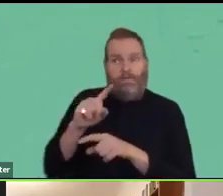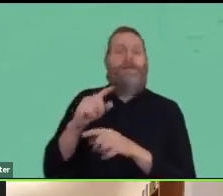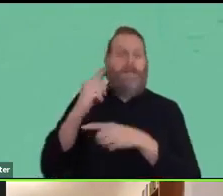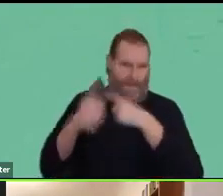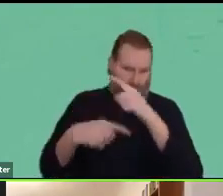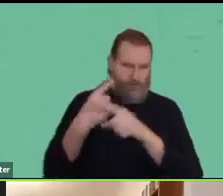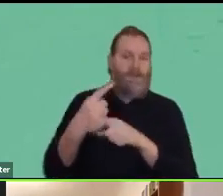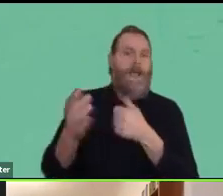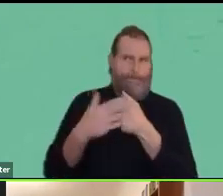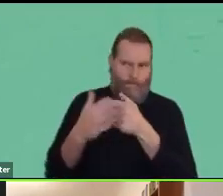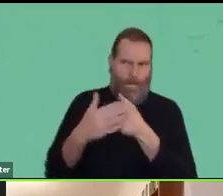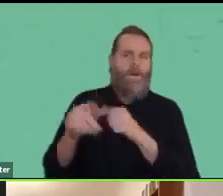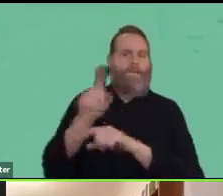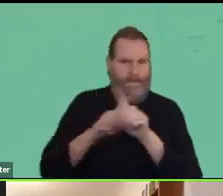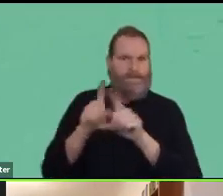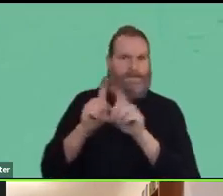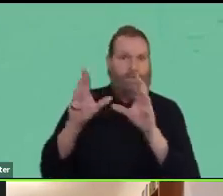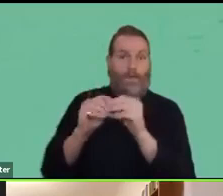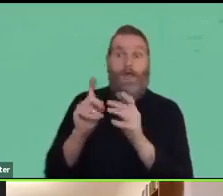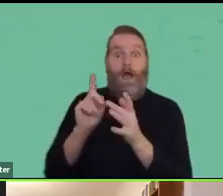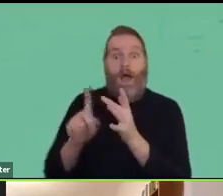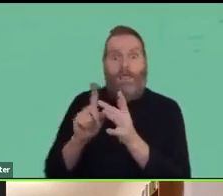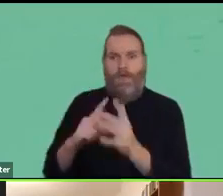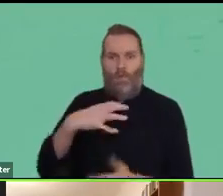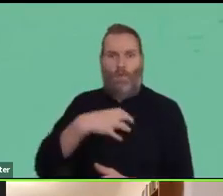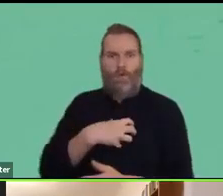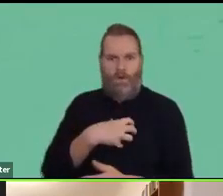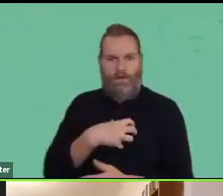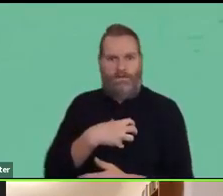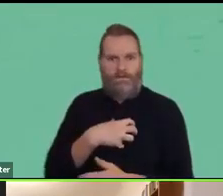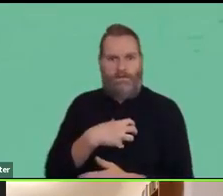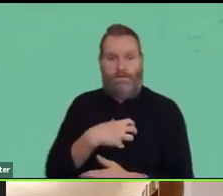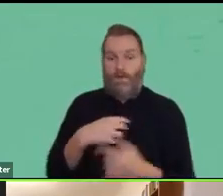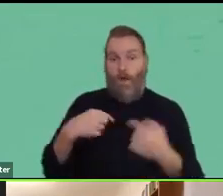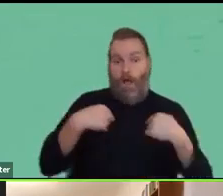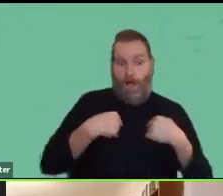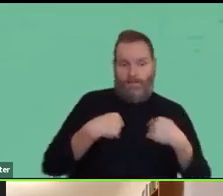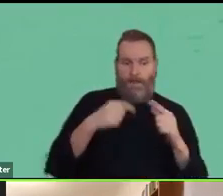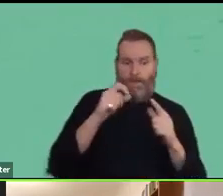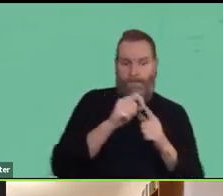in January and that's important because of course the government's pay freeze doesn't just affect